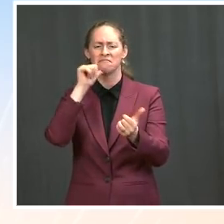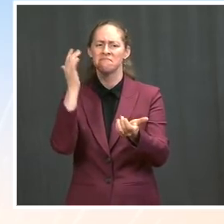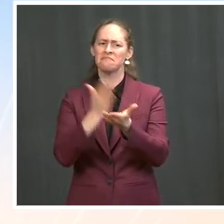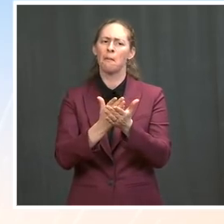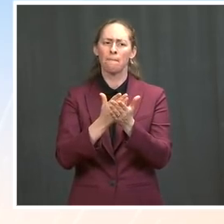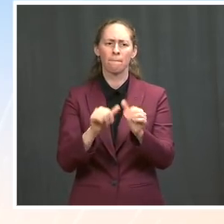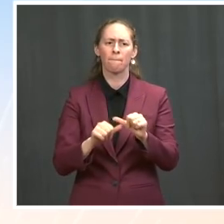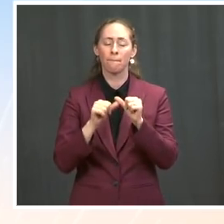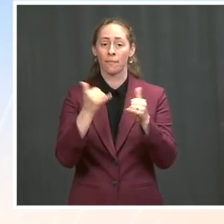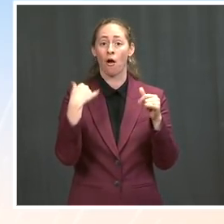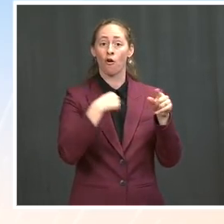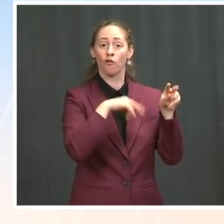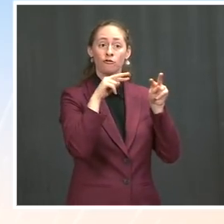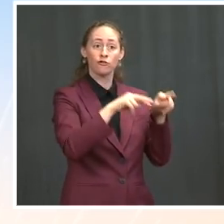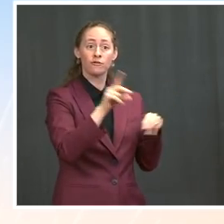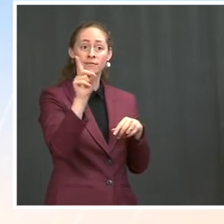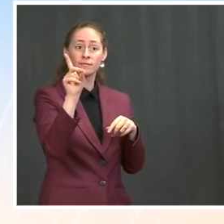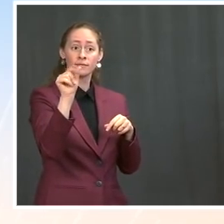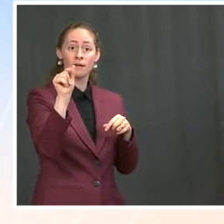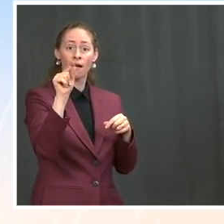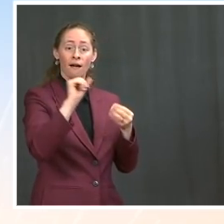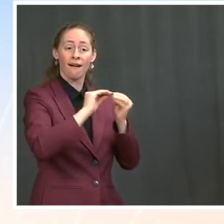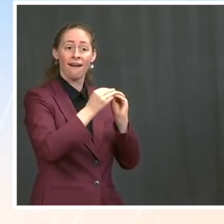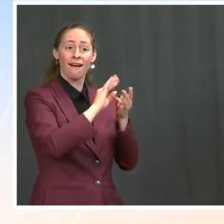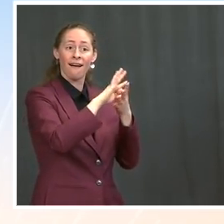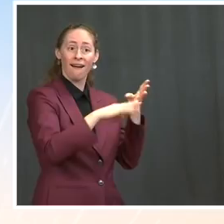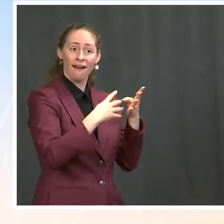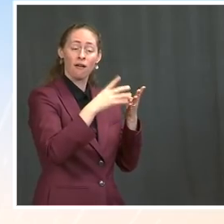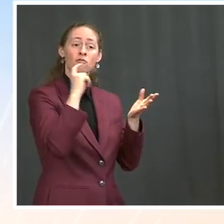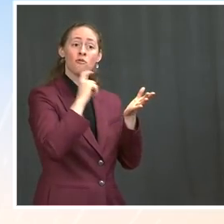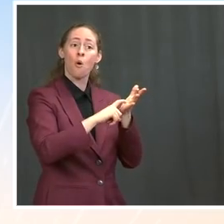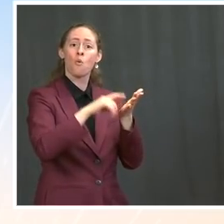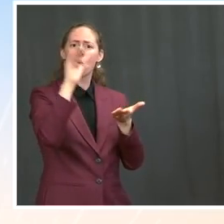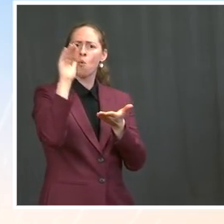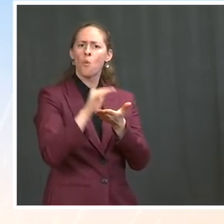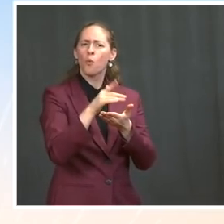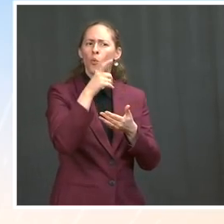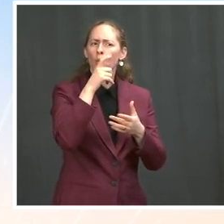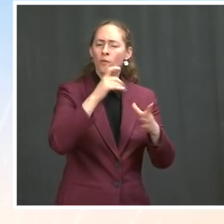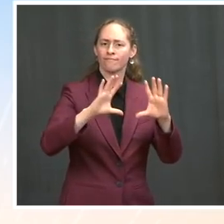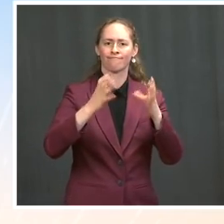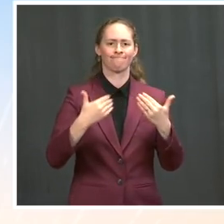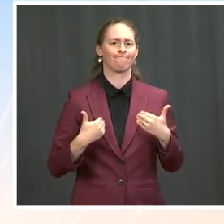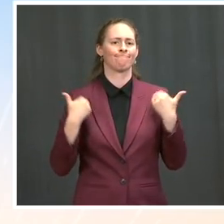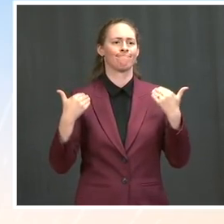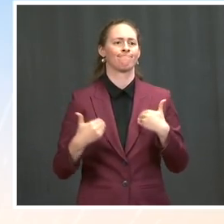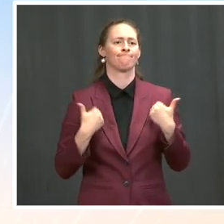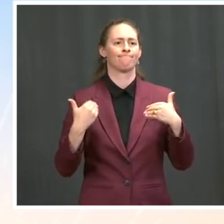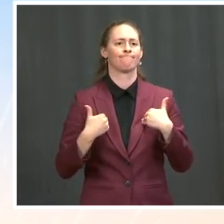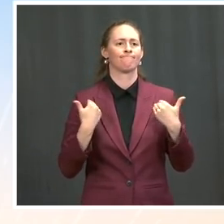is a lower rate among young people. That's concerning, especially with the Delta variant being on the rise, as it is --